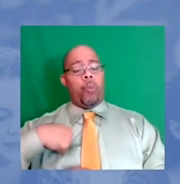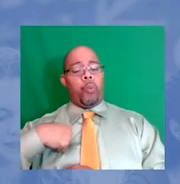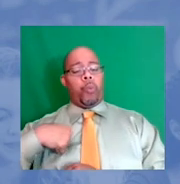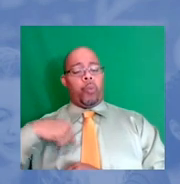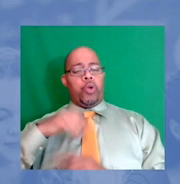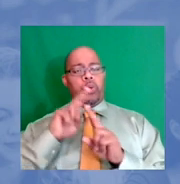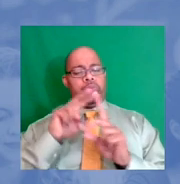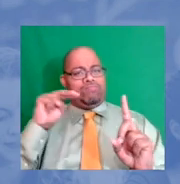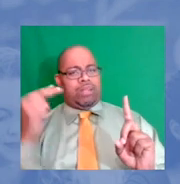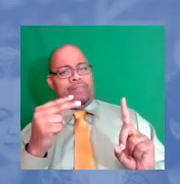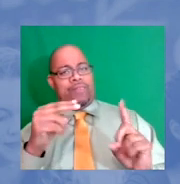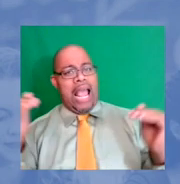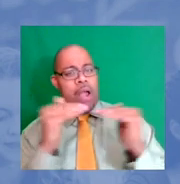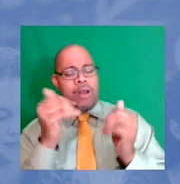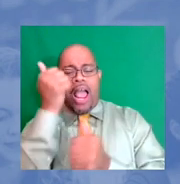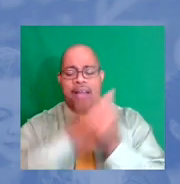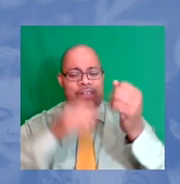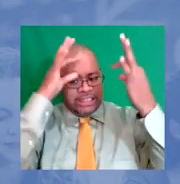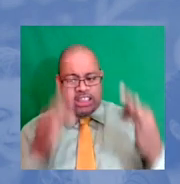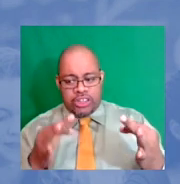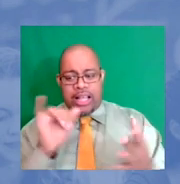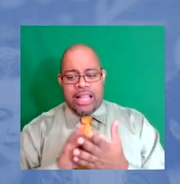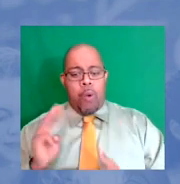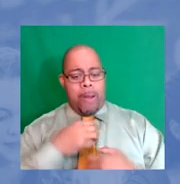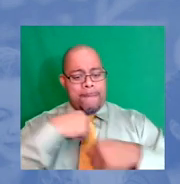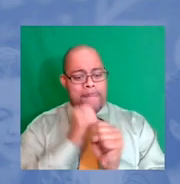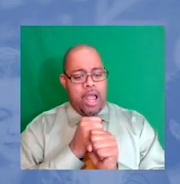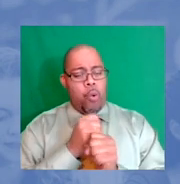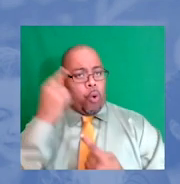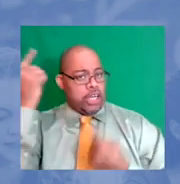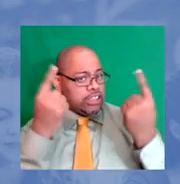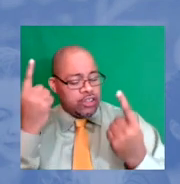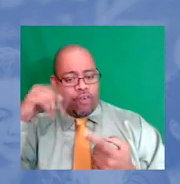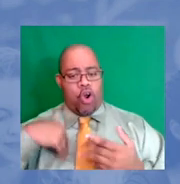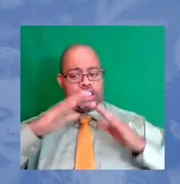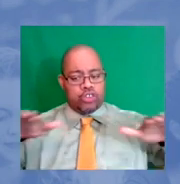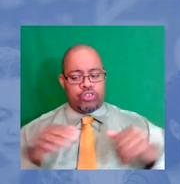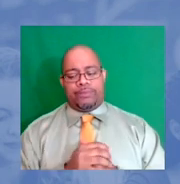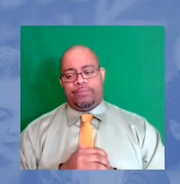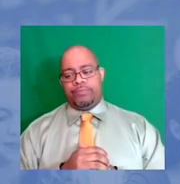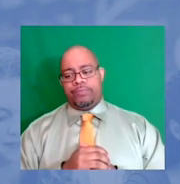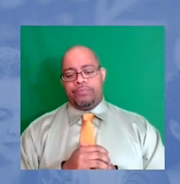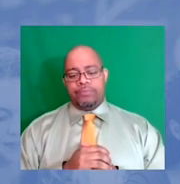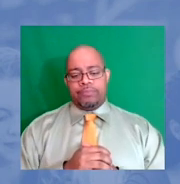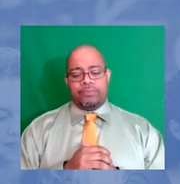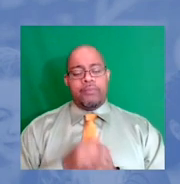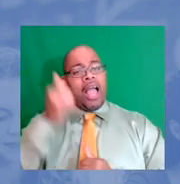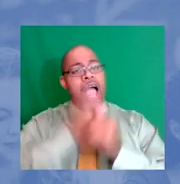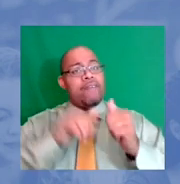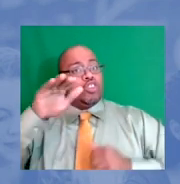DECISION WE MAKE OR CONSIDER FOR OUR CHILDREN. EVERY CHILD IS AN INDIVIDUAL AND WE SEEM TO